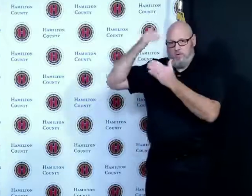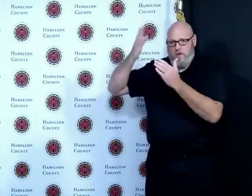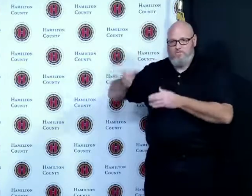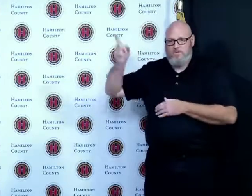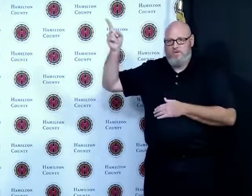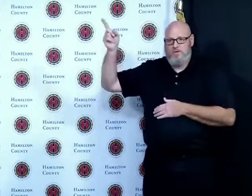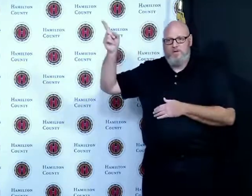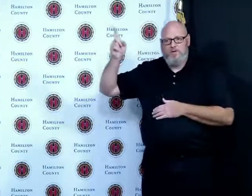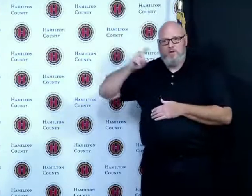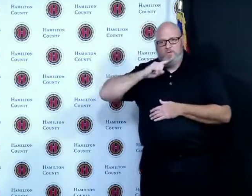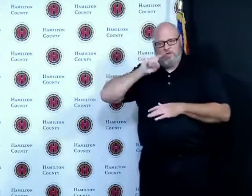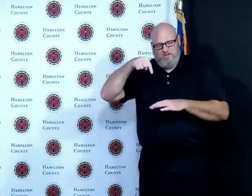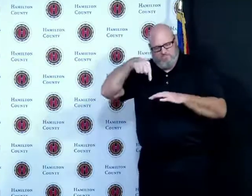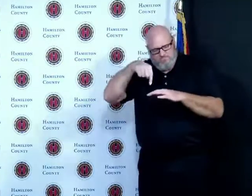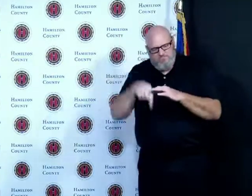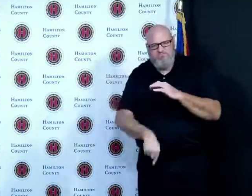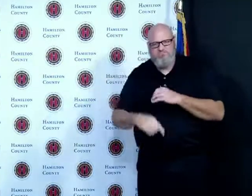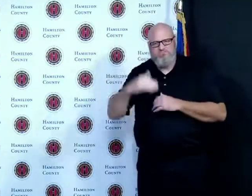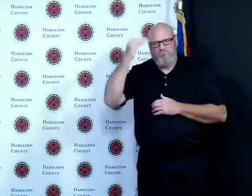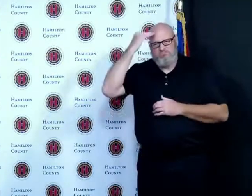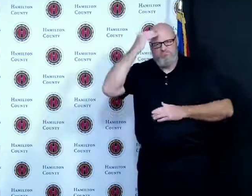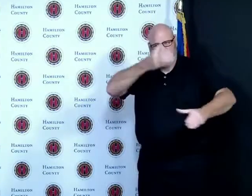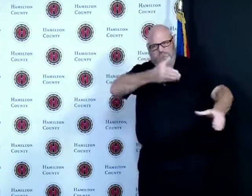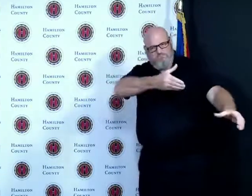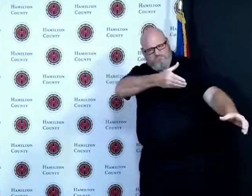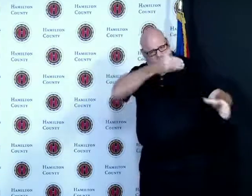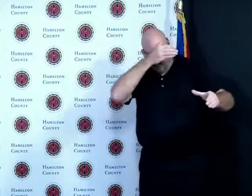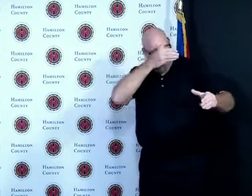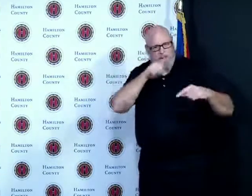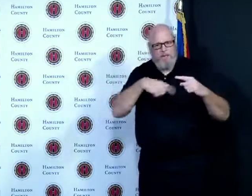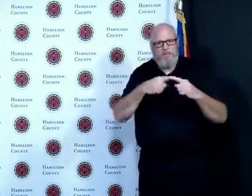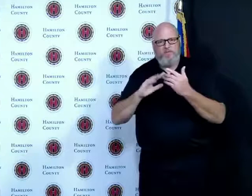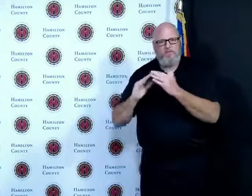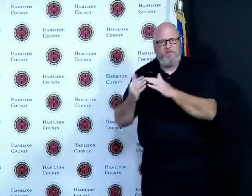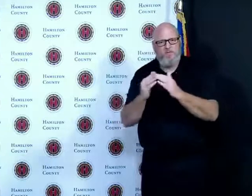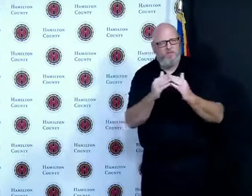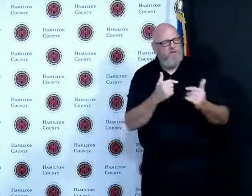so much for the work that you're doing and your willingness to serve one thing that you touched